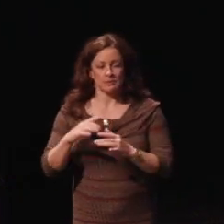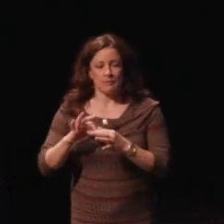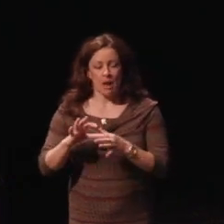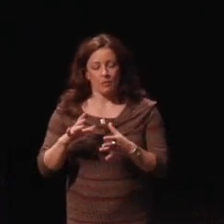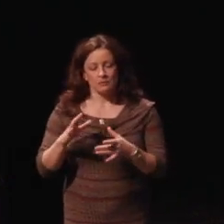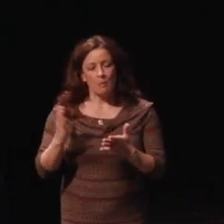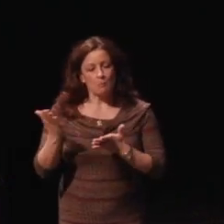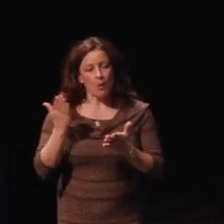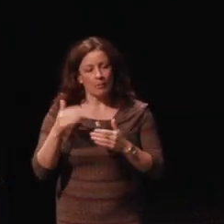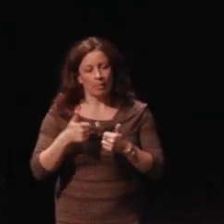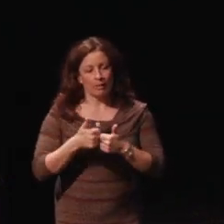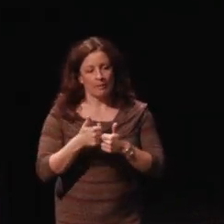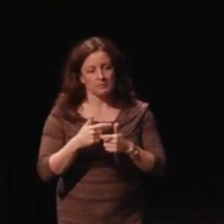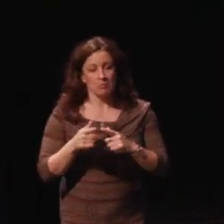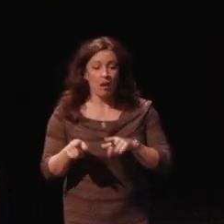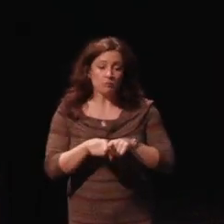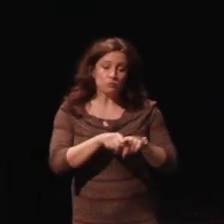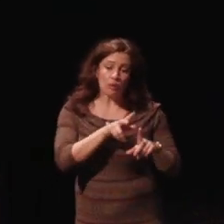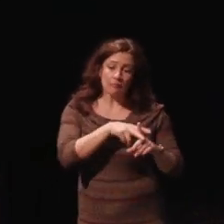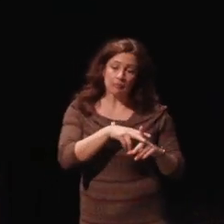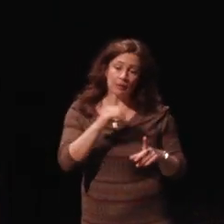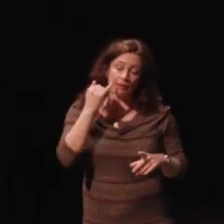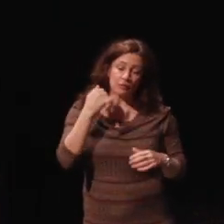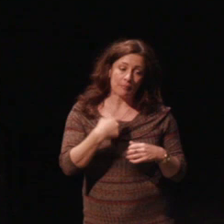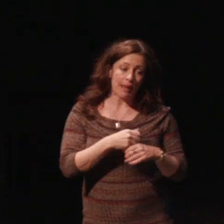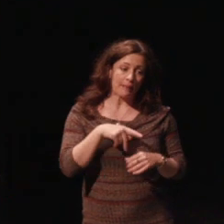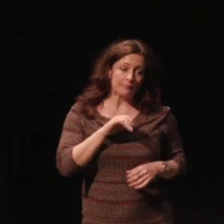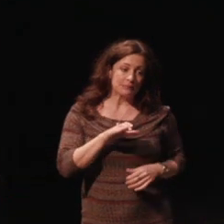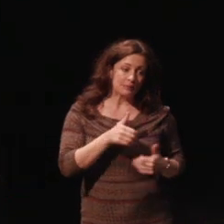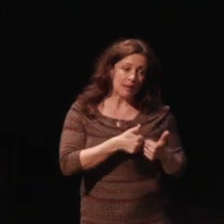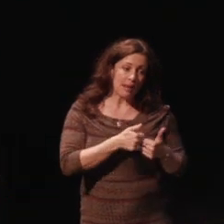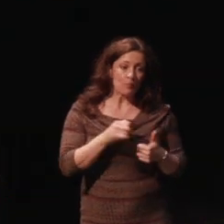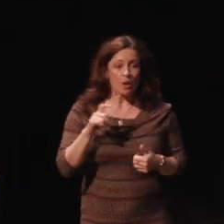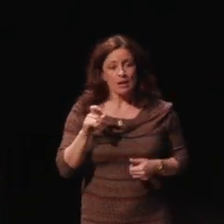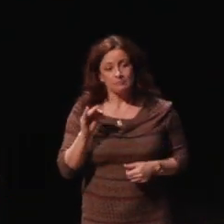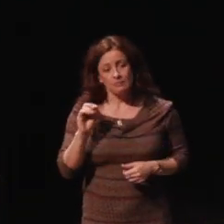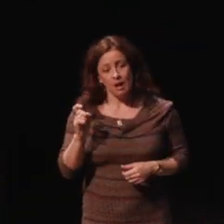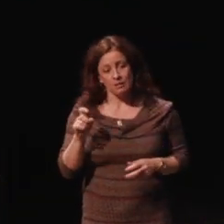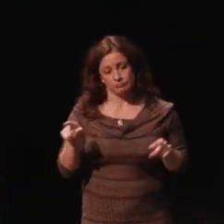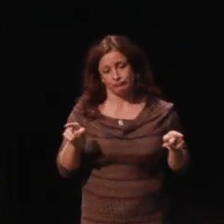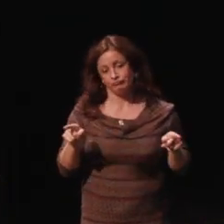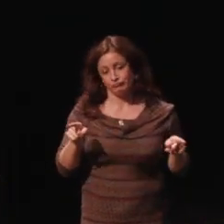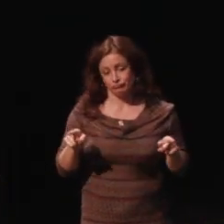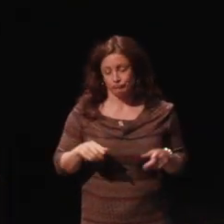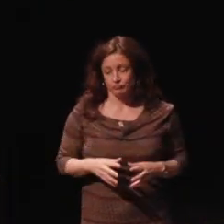applicable if you make a PC game or an Xbox game. So, multi-finger gesture.